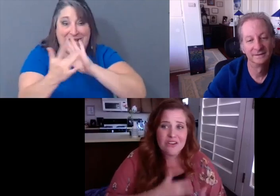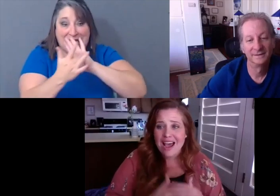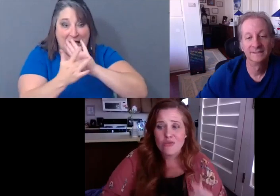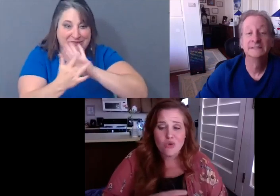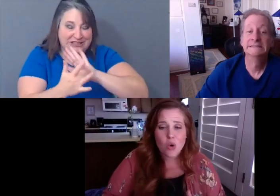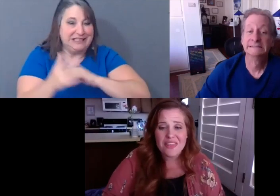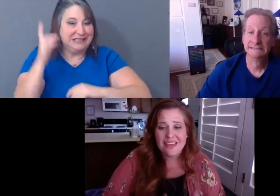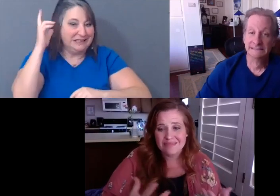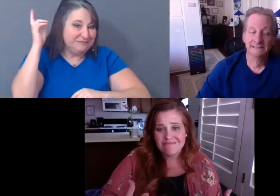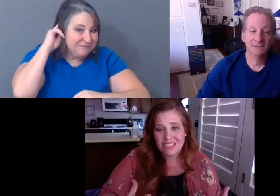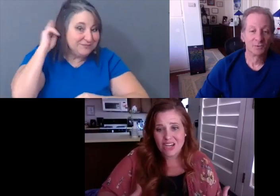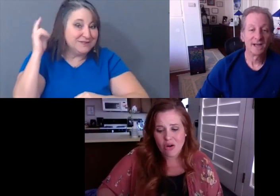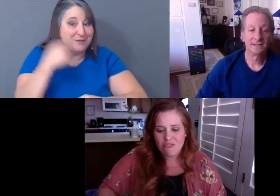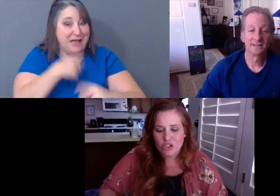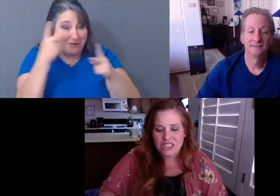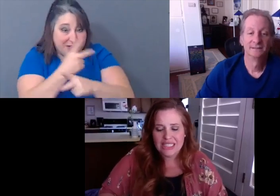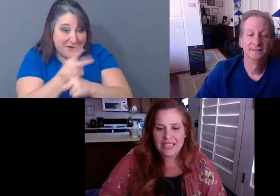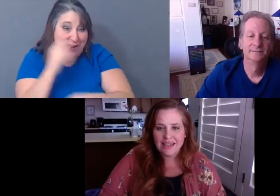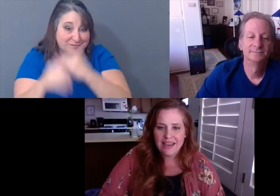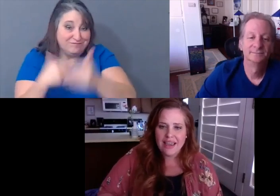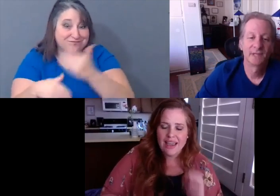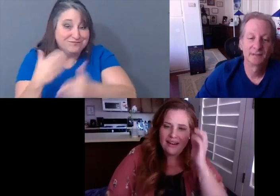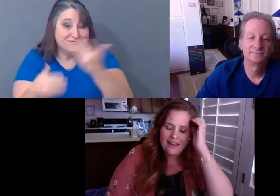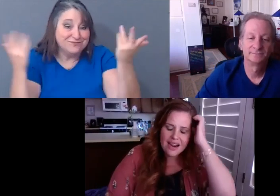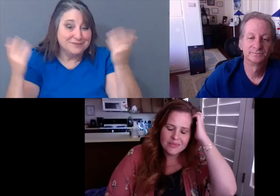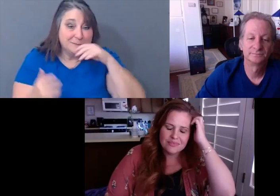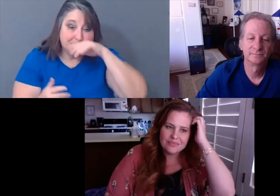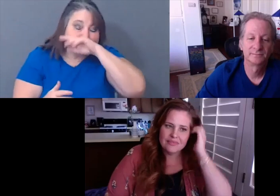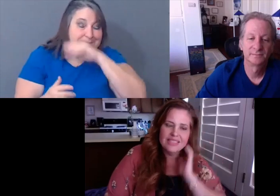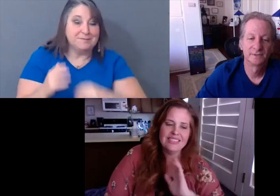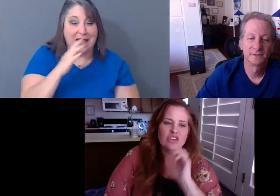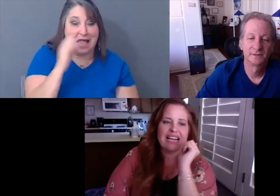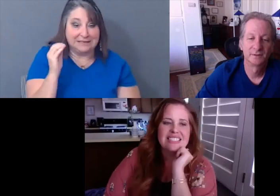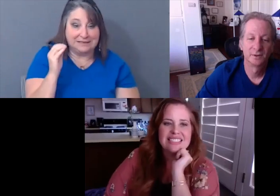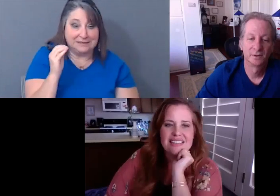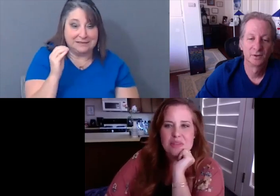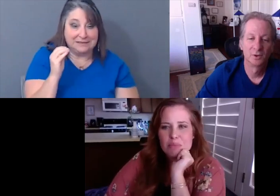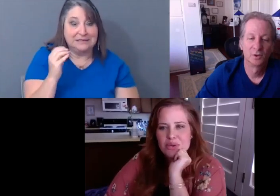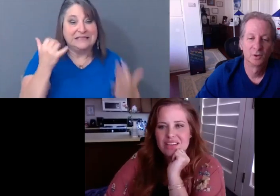and roll with it, you know? Unfortunately. And it's still nice to see that the beauty